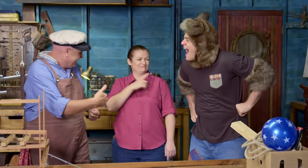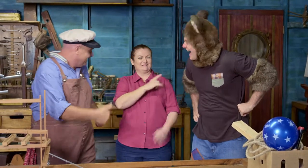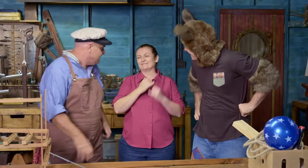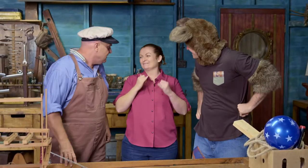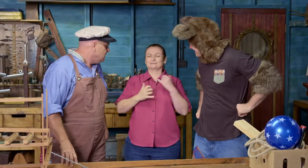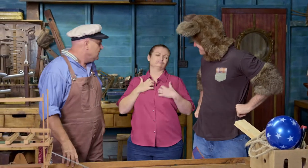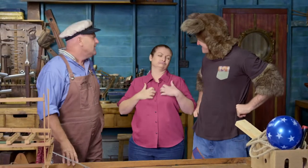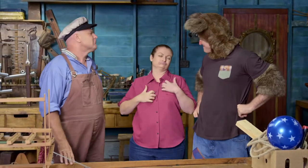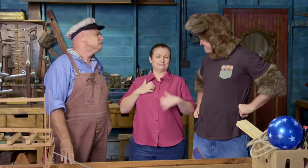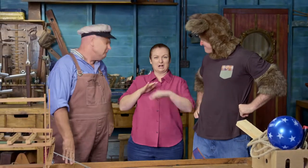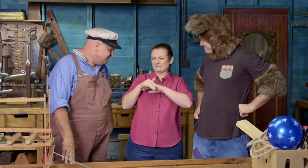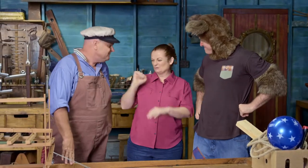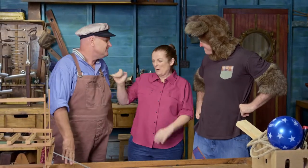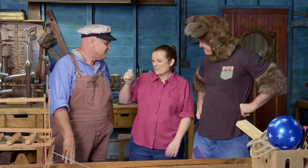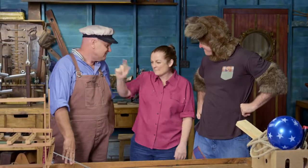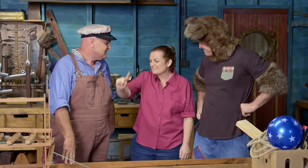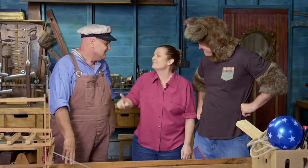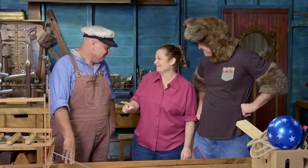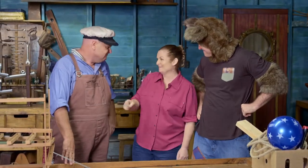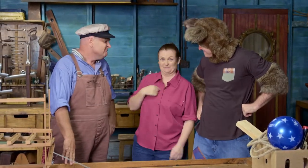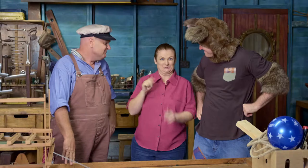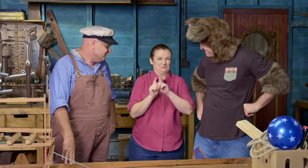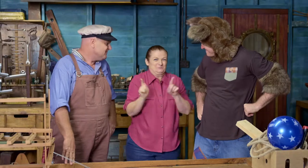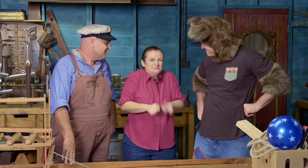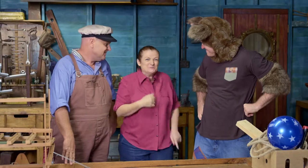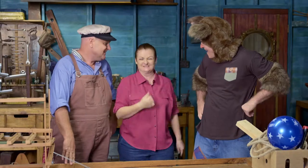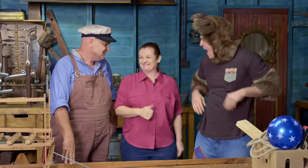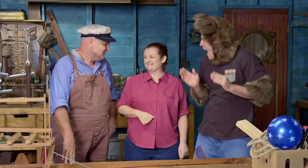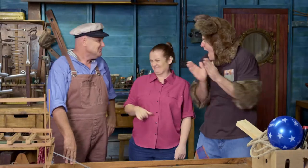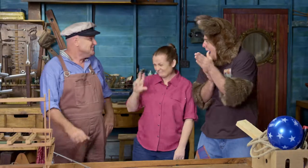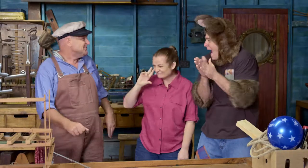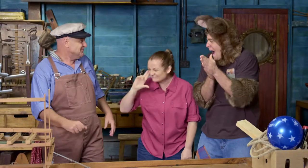Oh, Skip, Possum was so excited about your marble run. I am too.